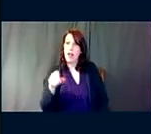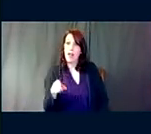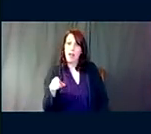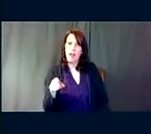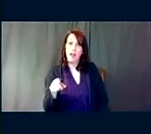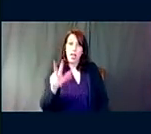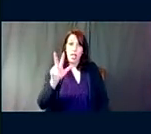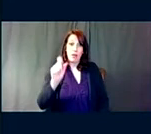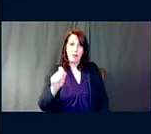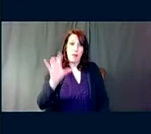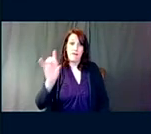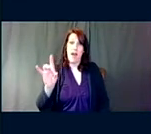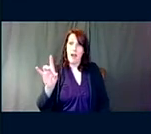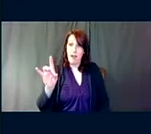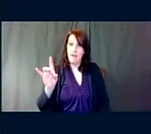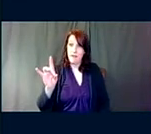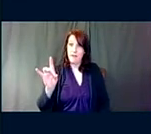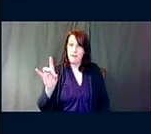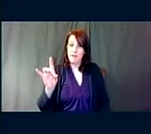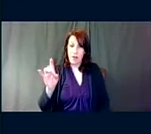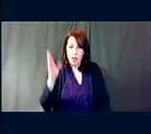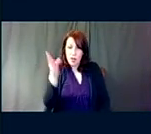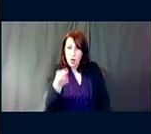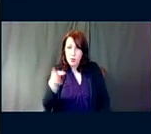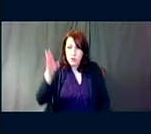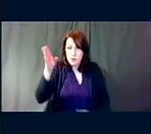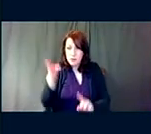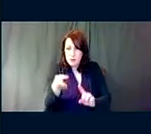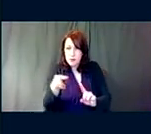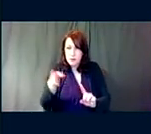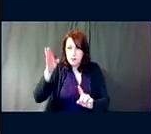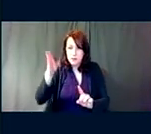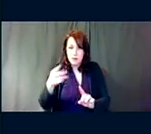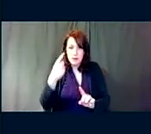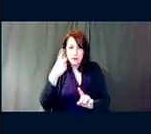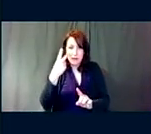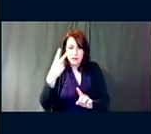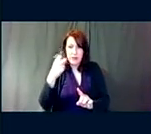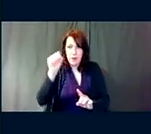IF YOU GO TO SOUTH CAROLINA, 3.5